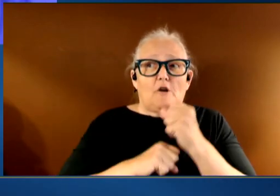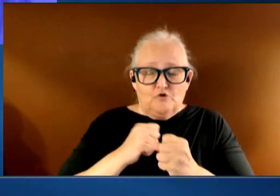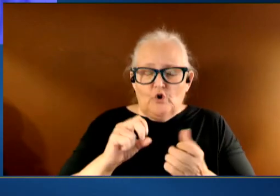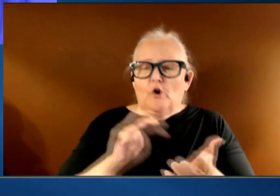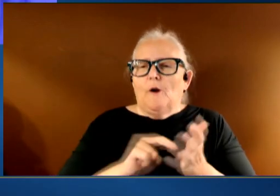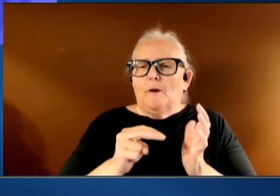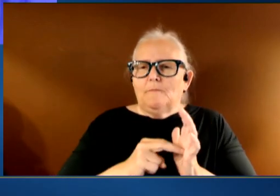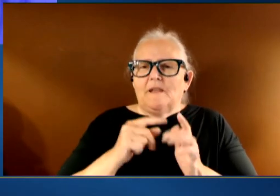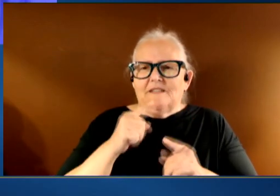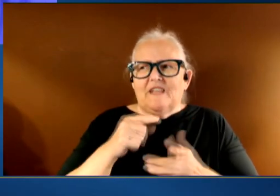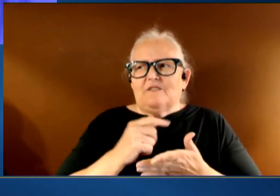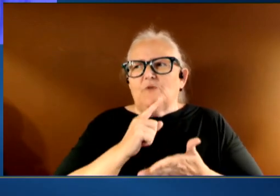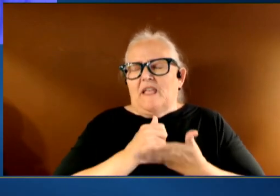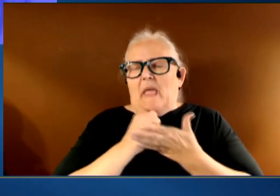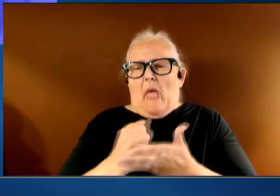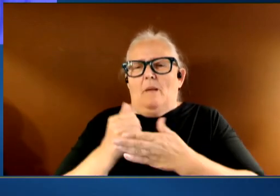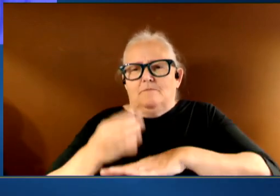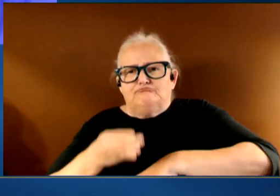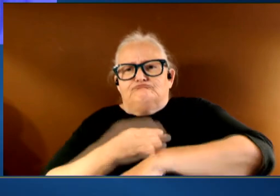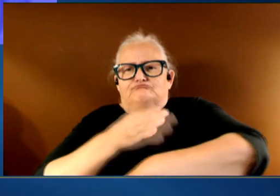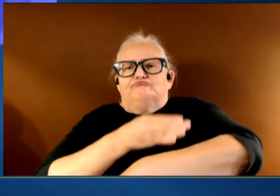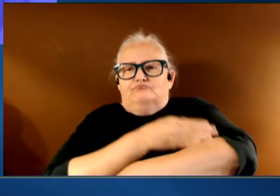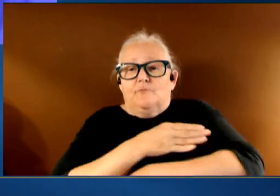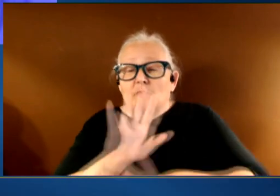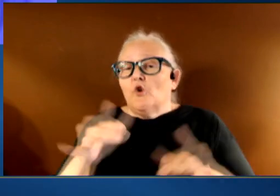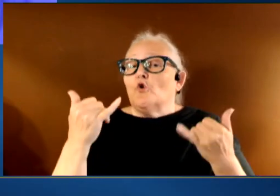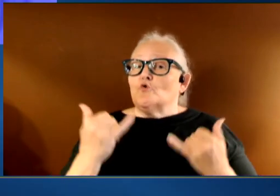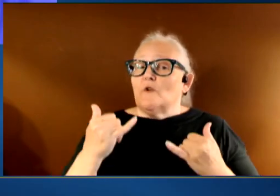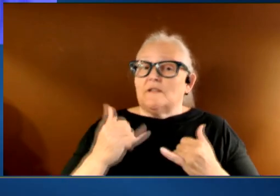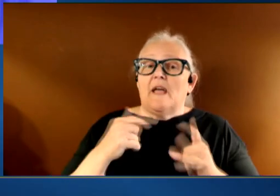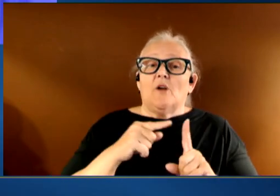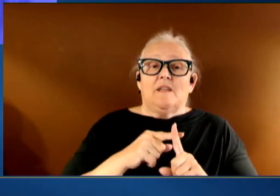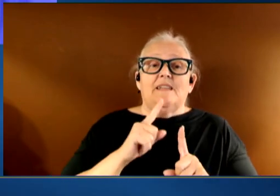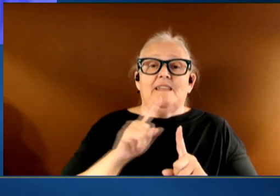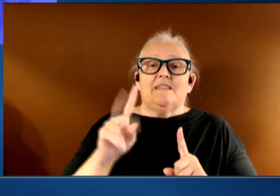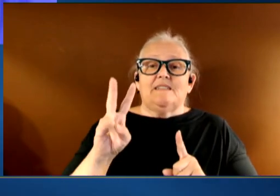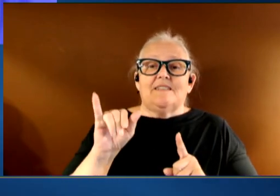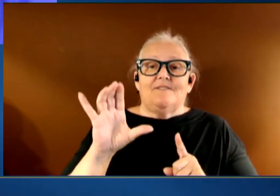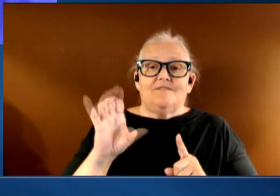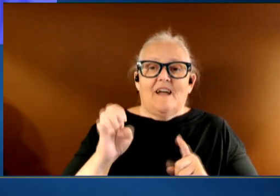in this space. Currently, Dr. Ivy serves as the vice chief medical officer of the Sickle